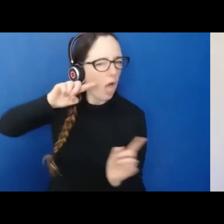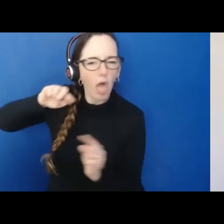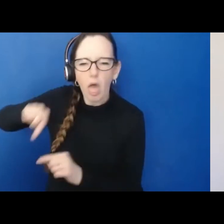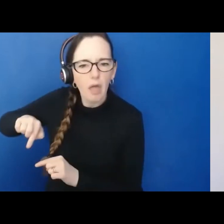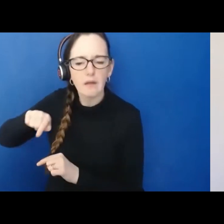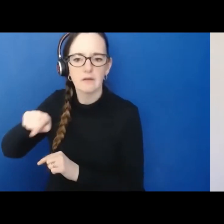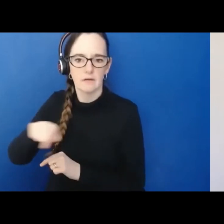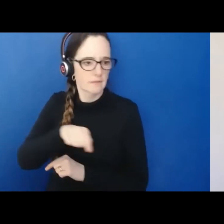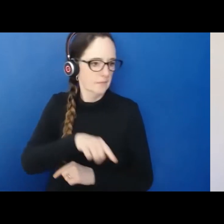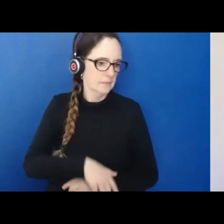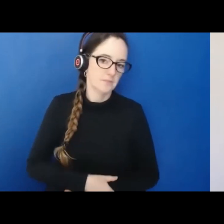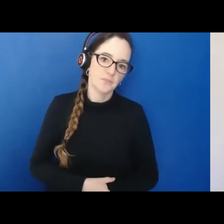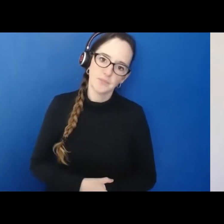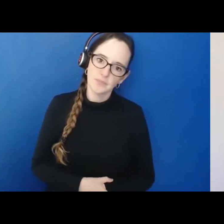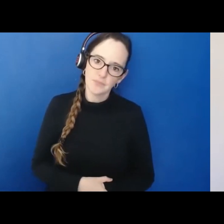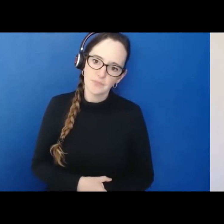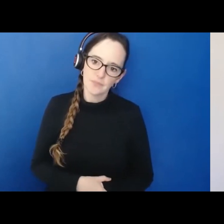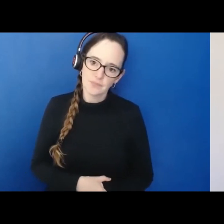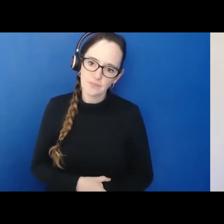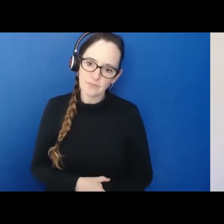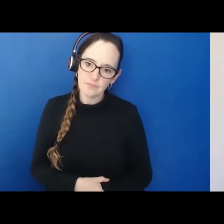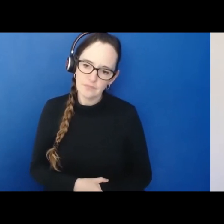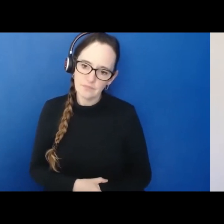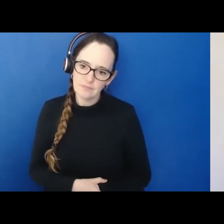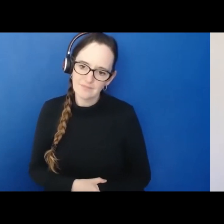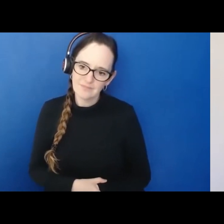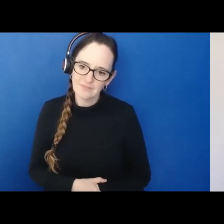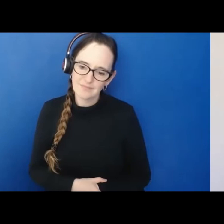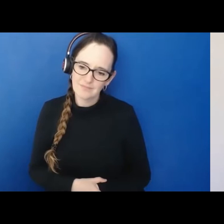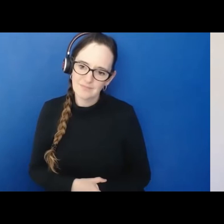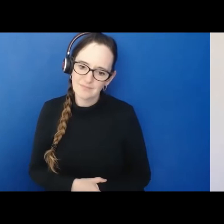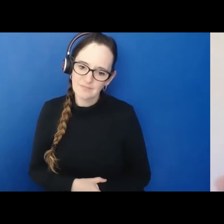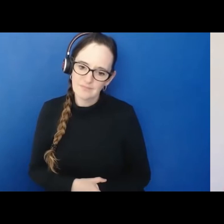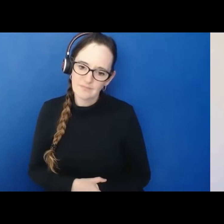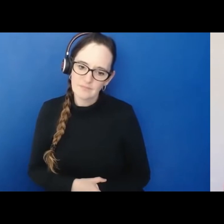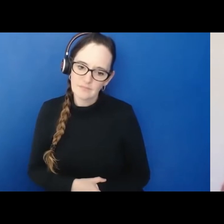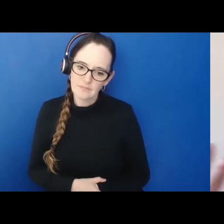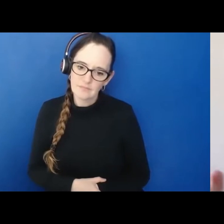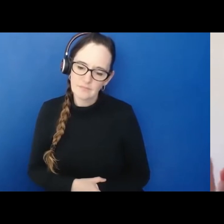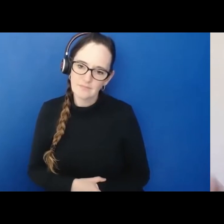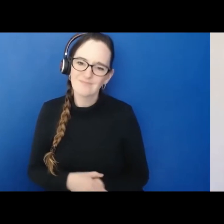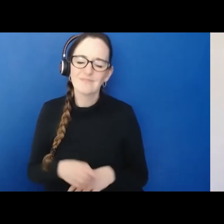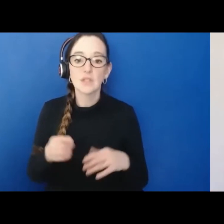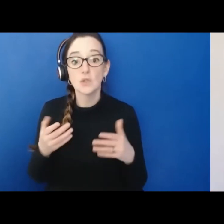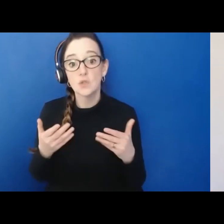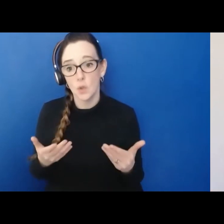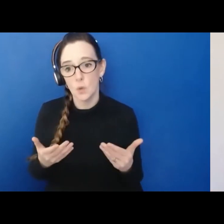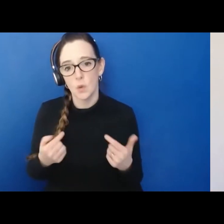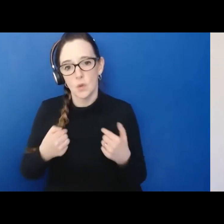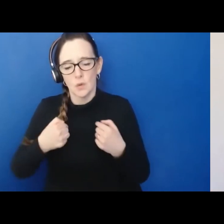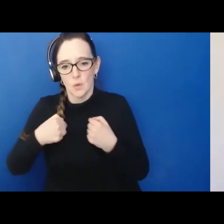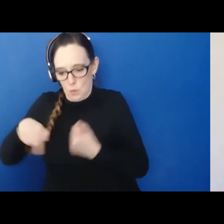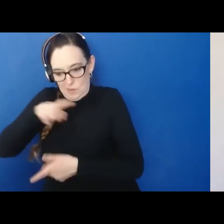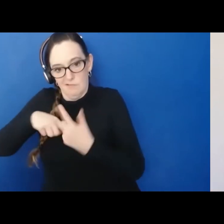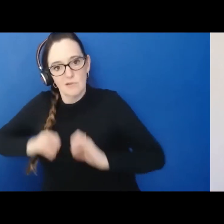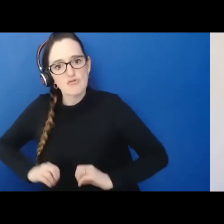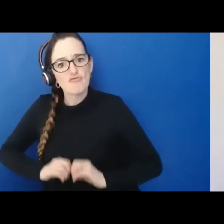itself if it reaches the banquet at all. In a sense how we've created it, these stakeholders